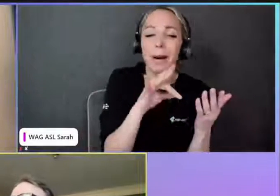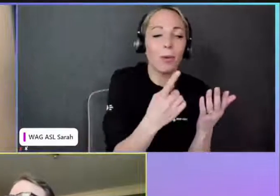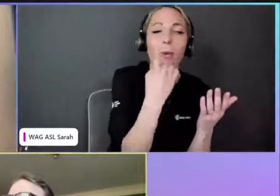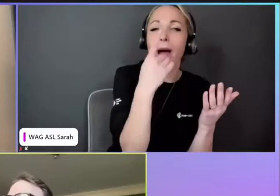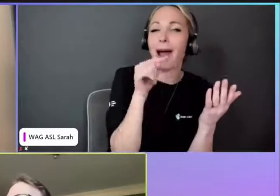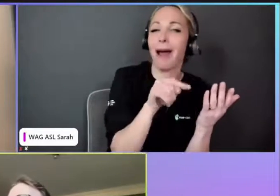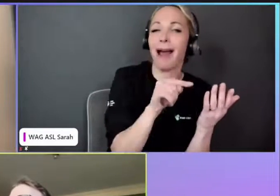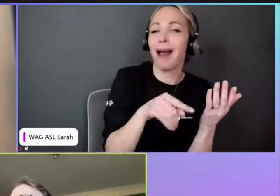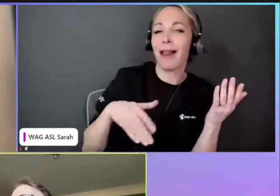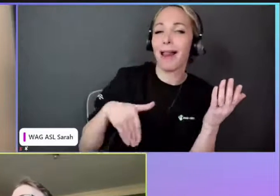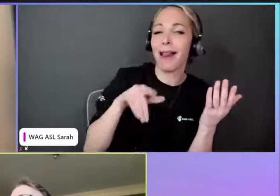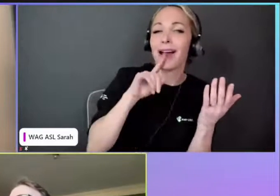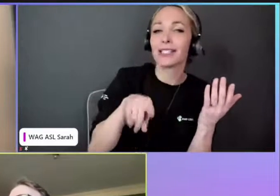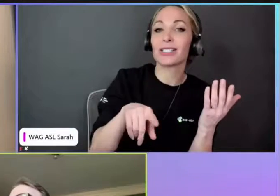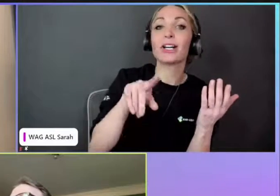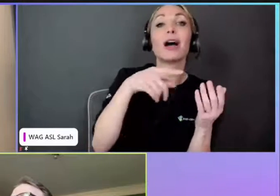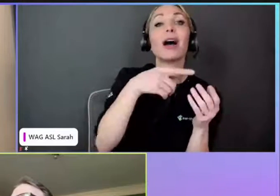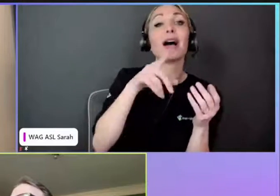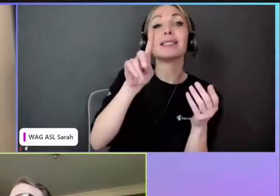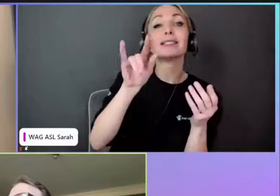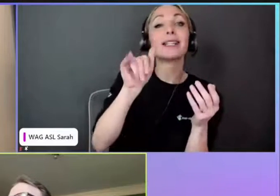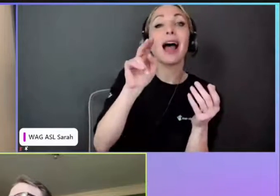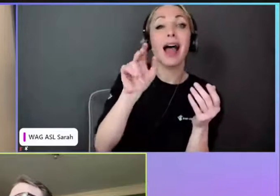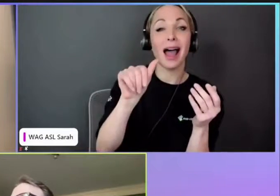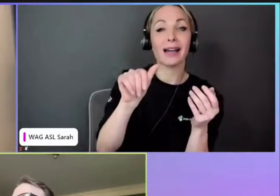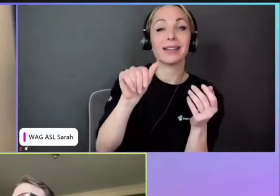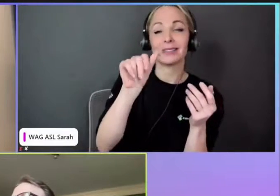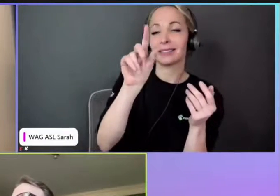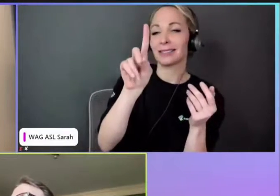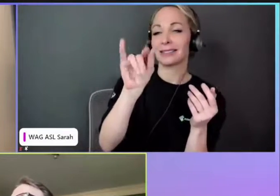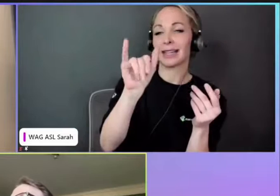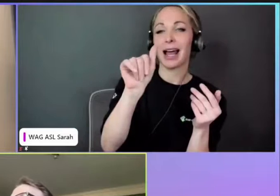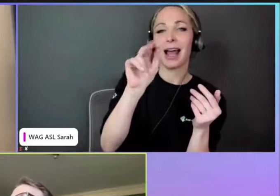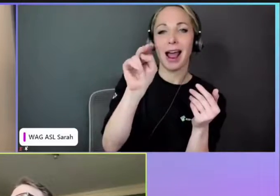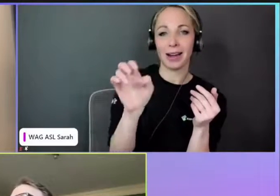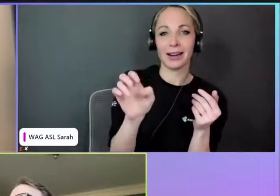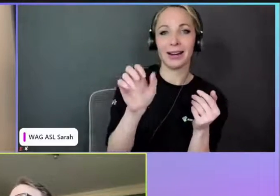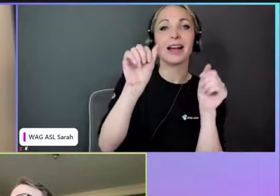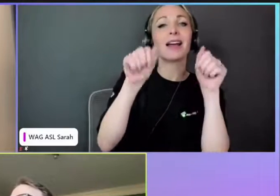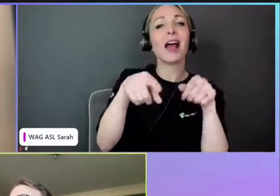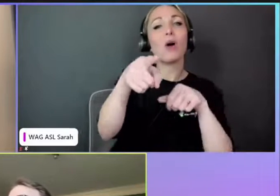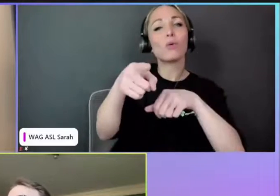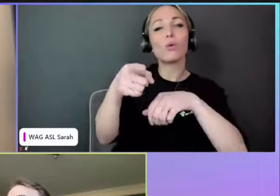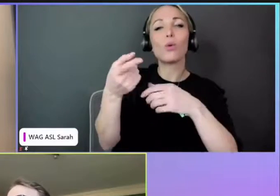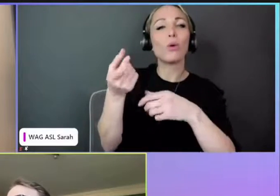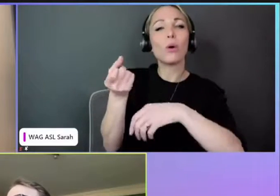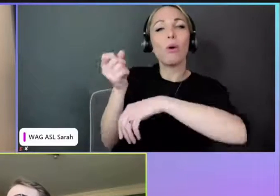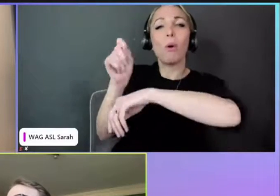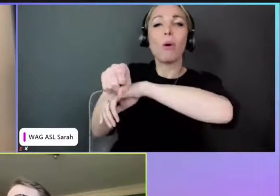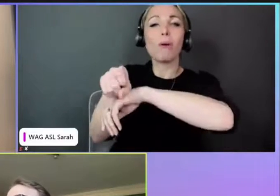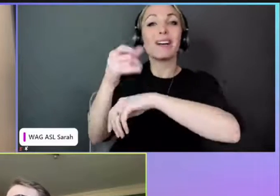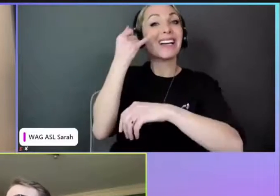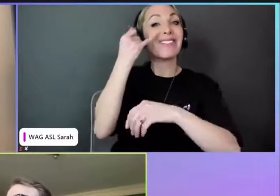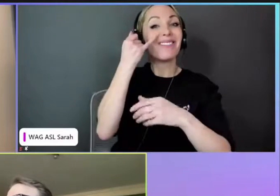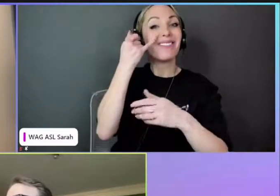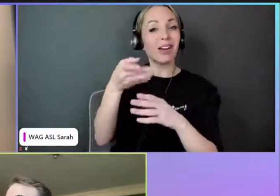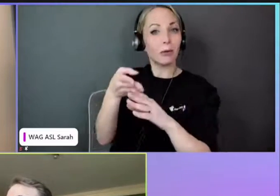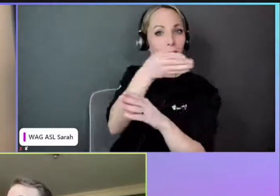"Can you set override the prioritization of a fix? While knowing how prevalent an issue is found on your site